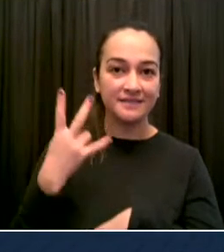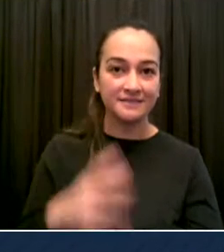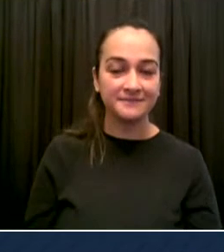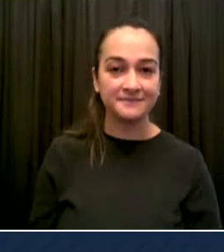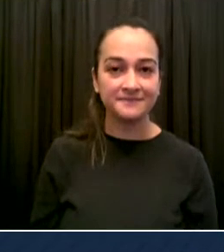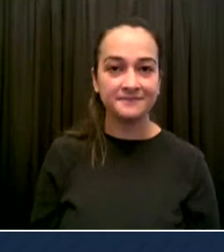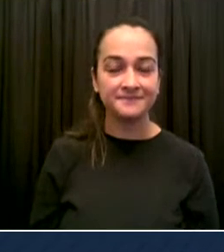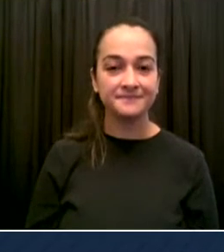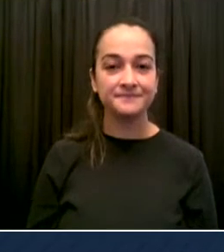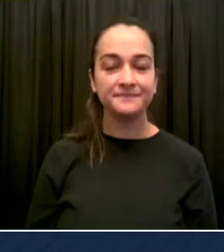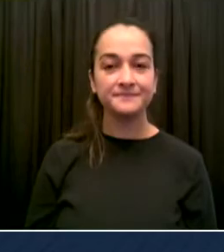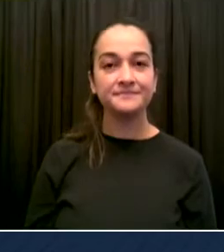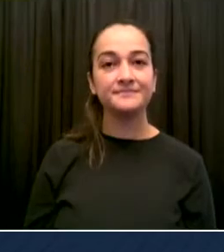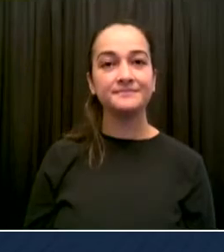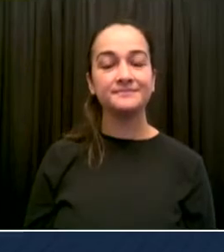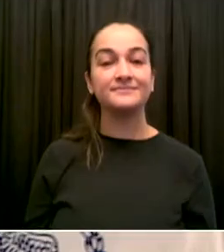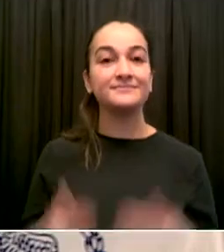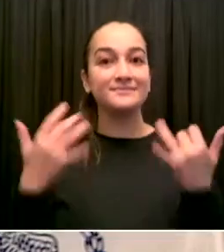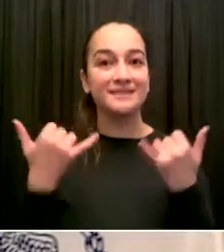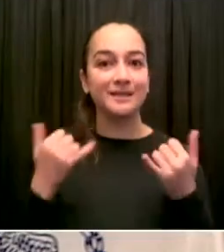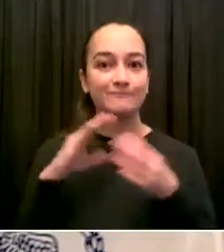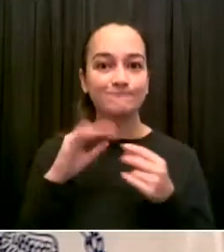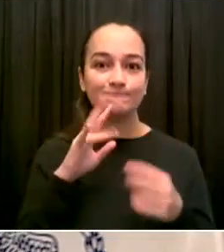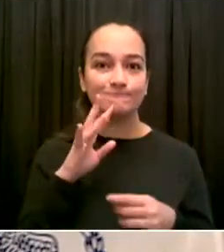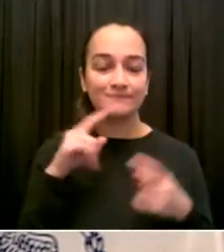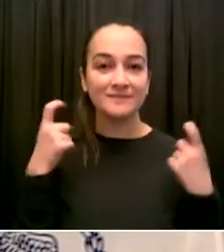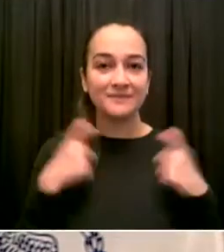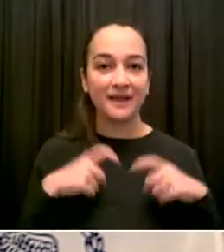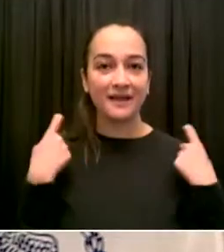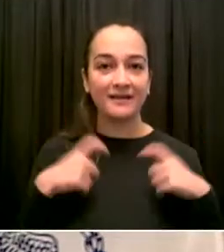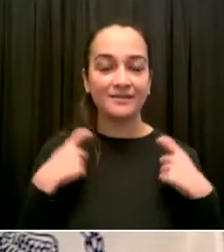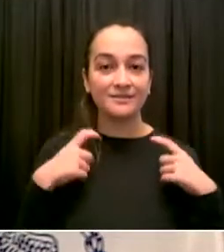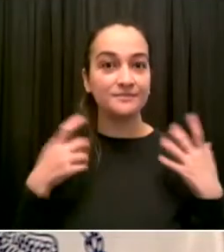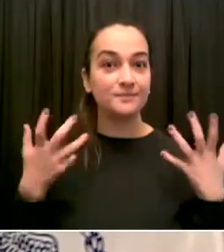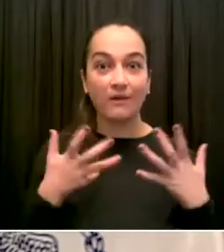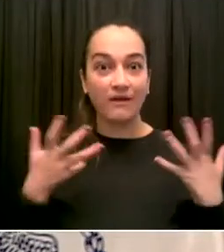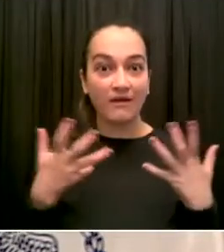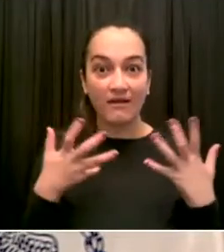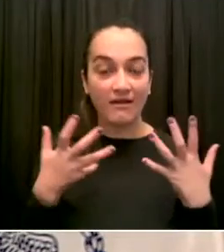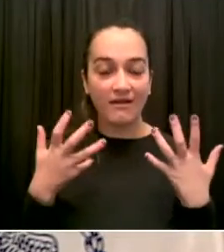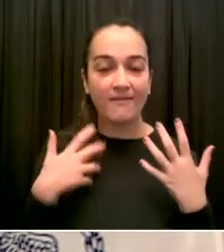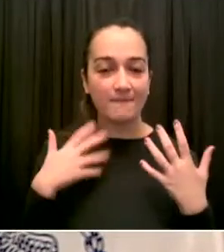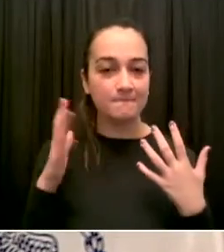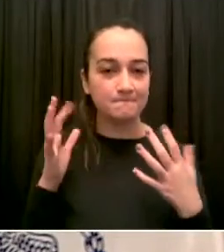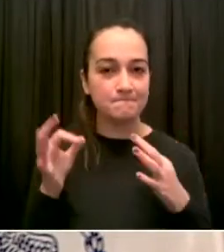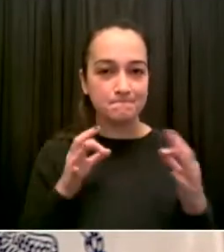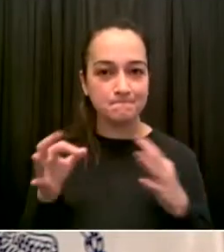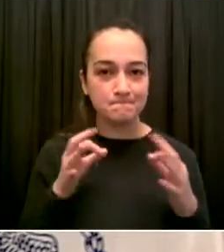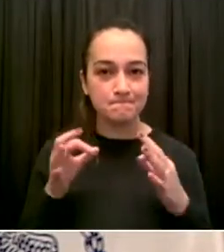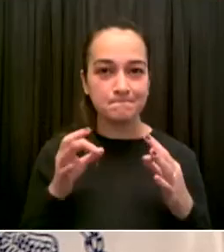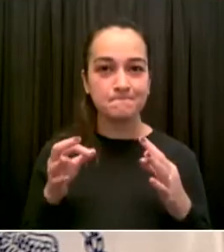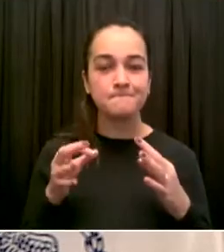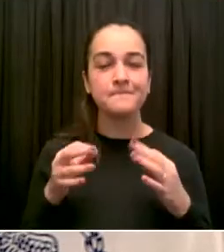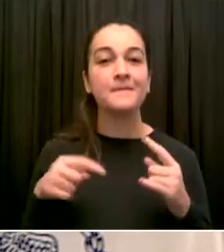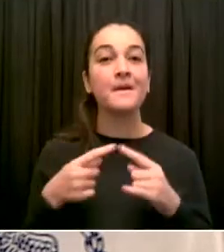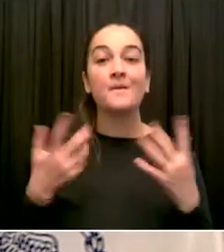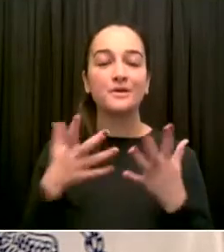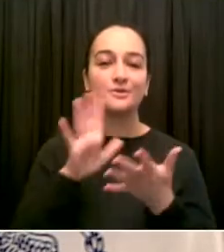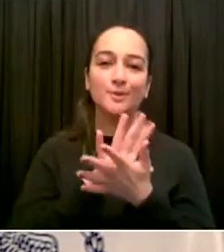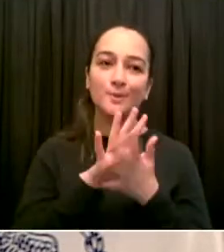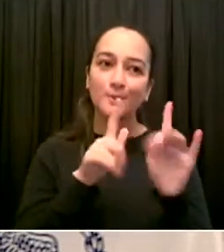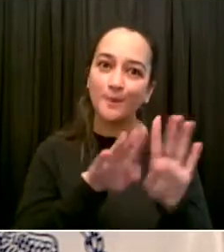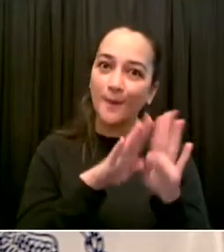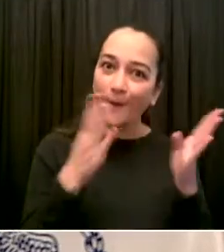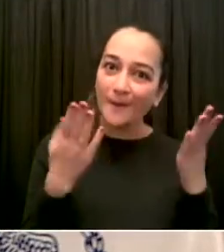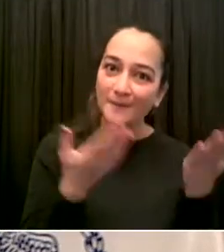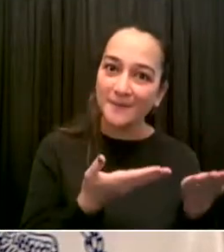DAY AVERAGE 1433.